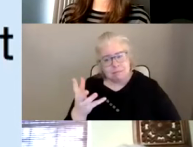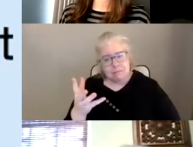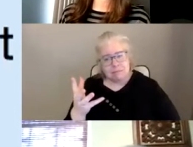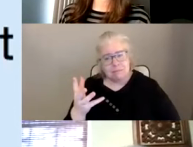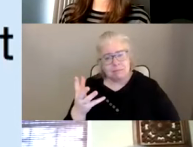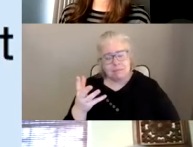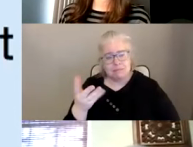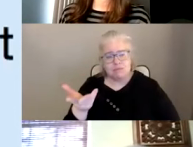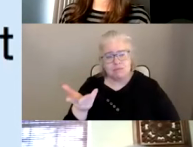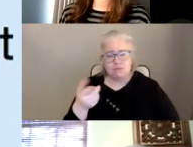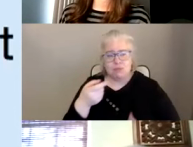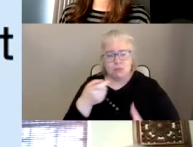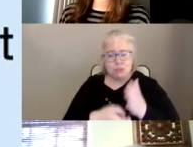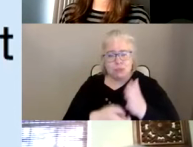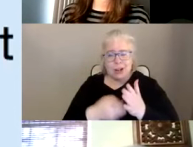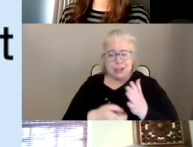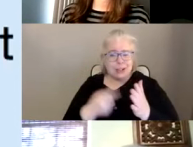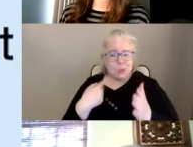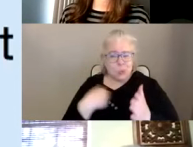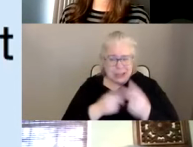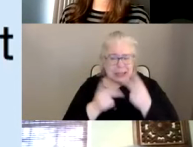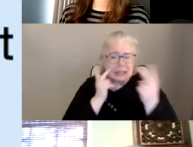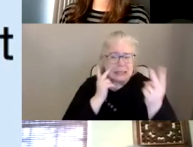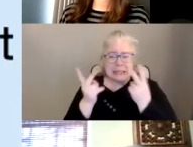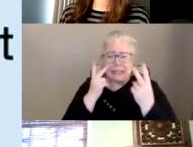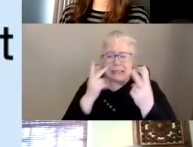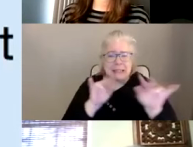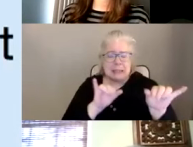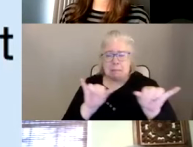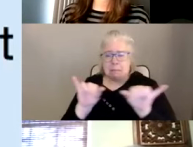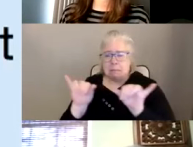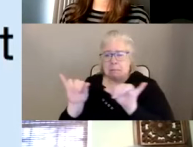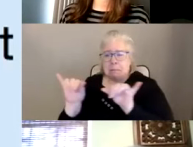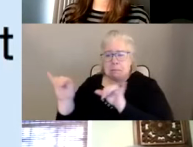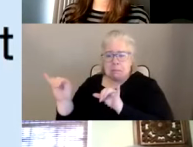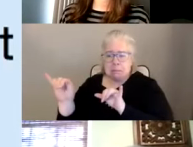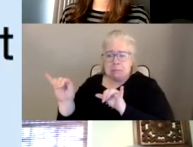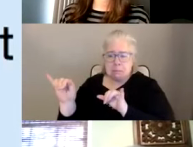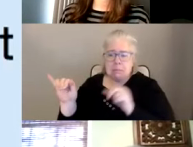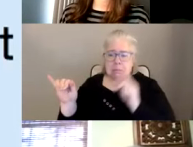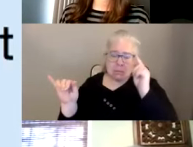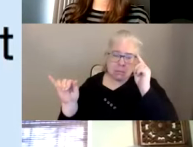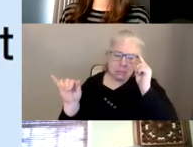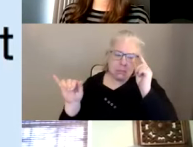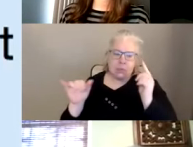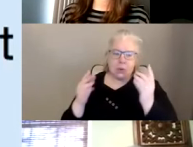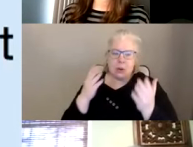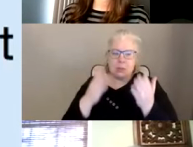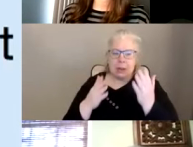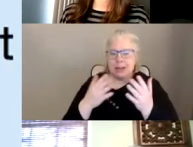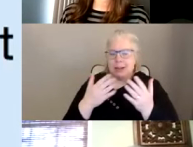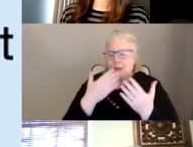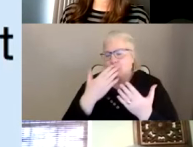that we see a lot of other agencies our size utilizing. So this may be like a good baseline